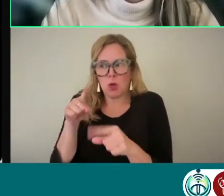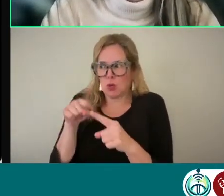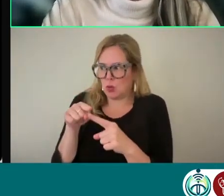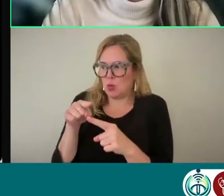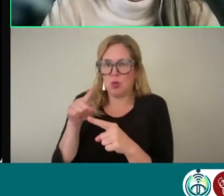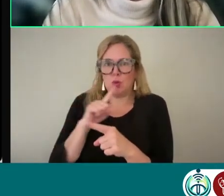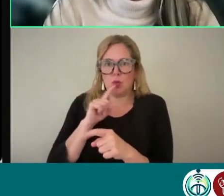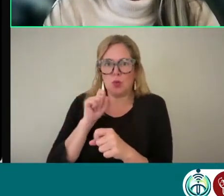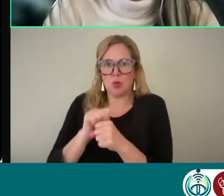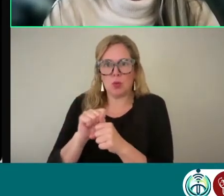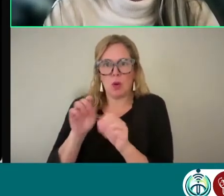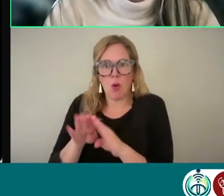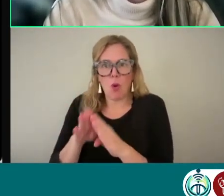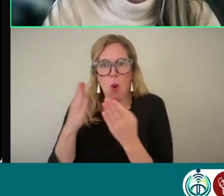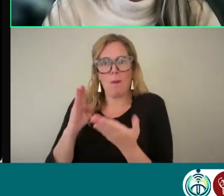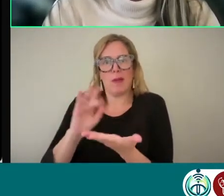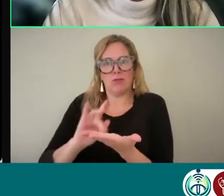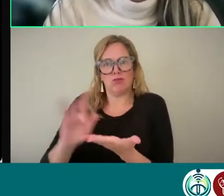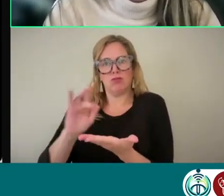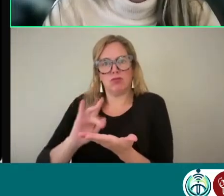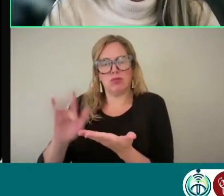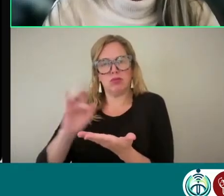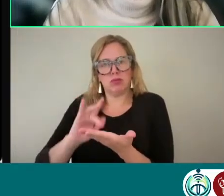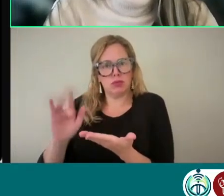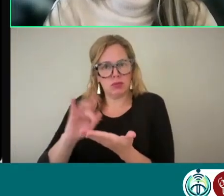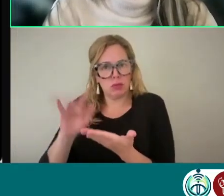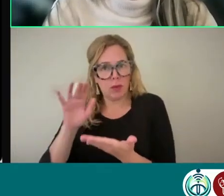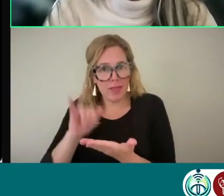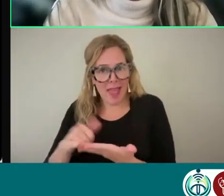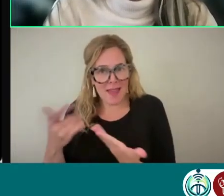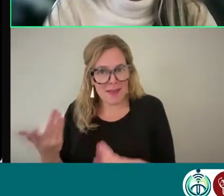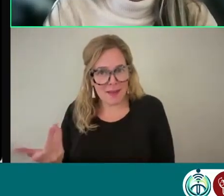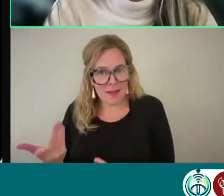or remember which password I need at that point. Updating camera and video